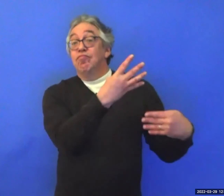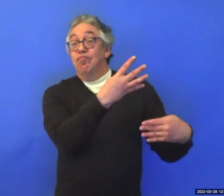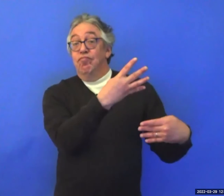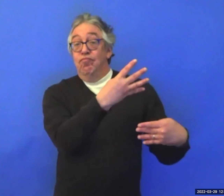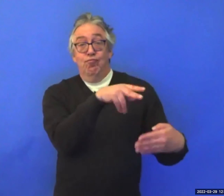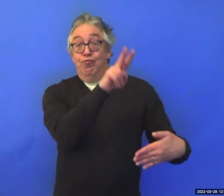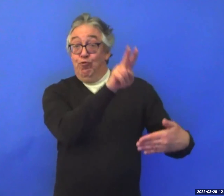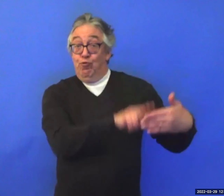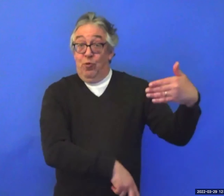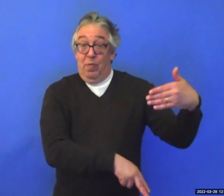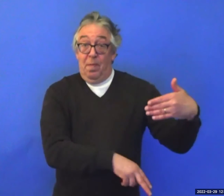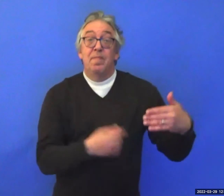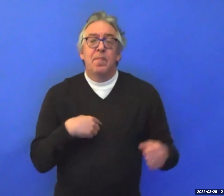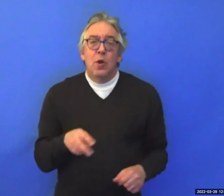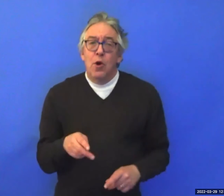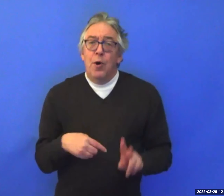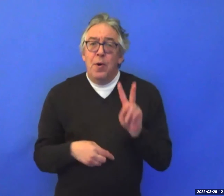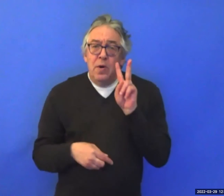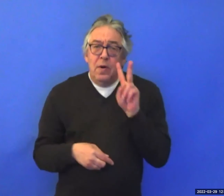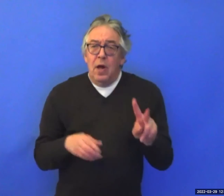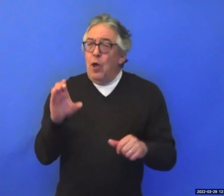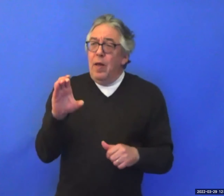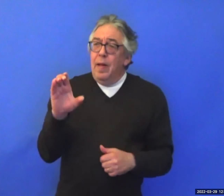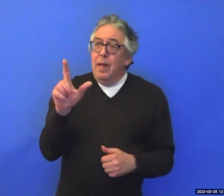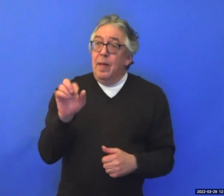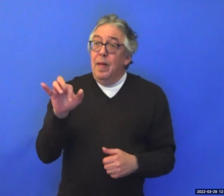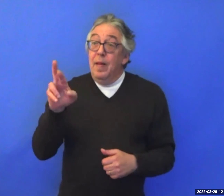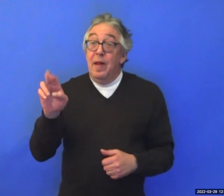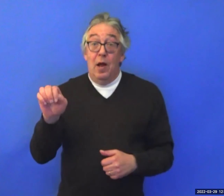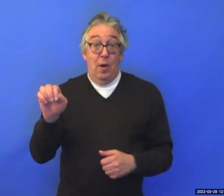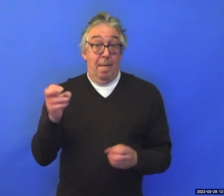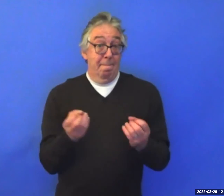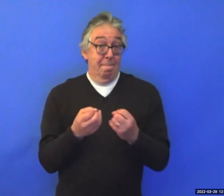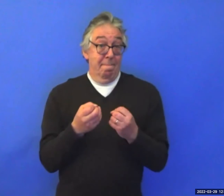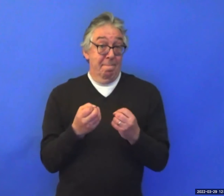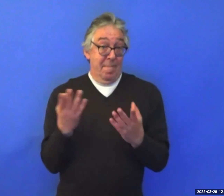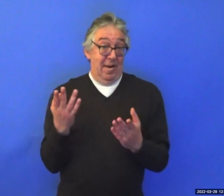I see Claire, a lot of people already joined the breakout room.